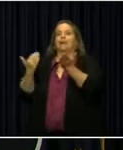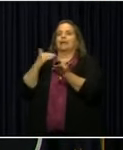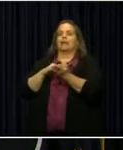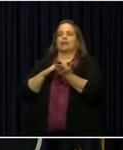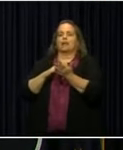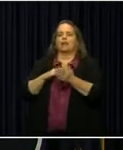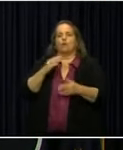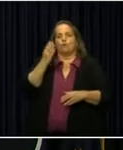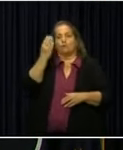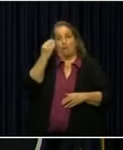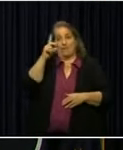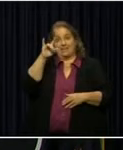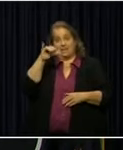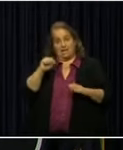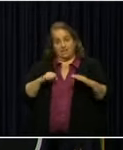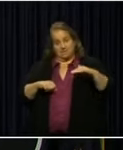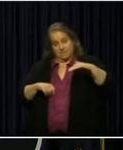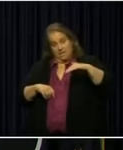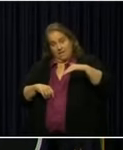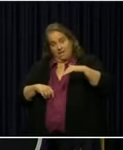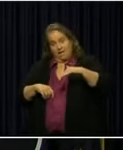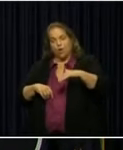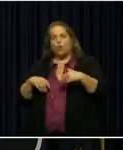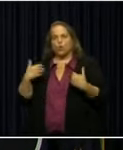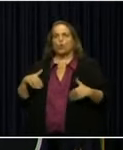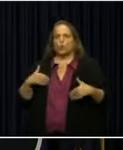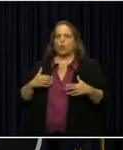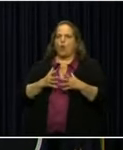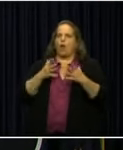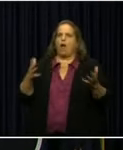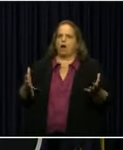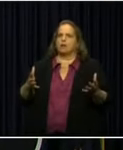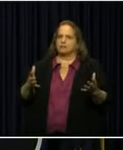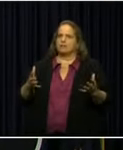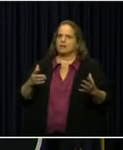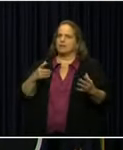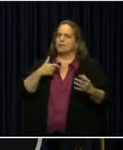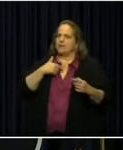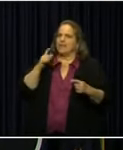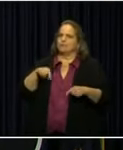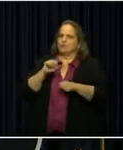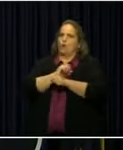ALL RIGHT. SO THAT'S NUMBER ONE WHAT